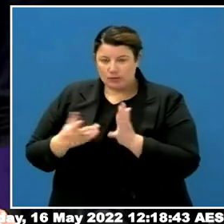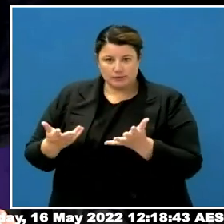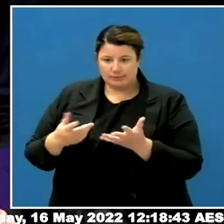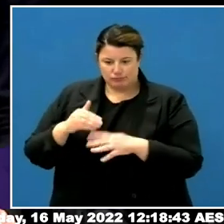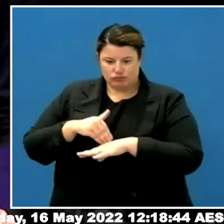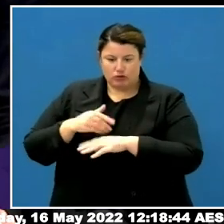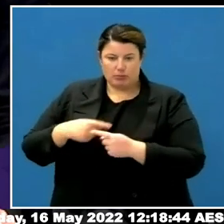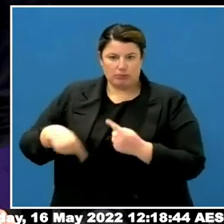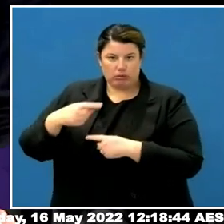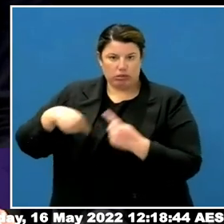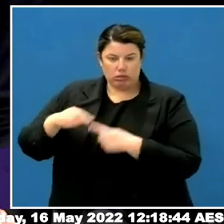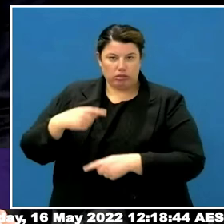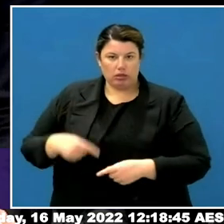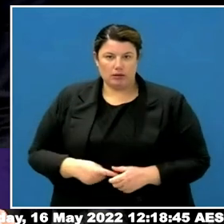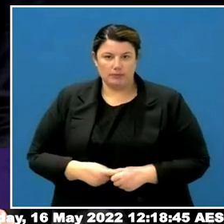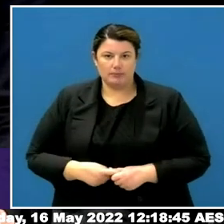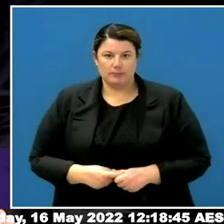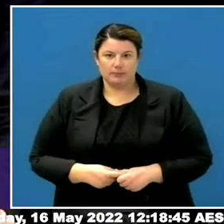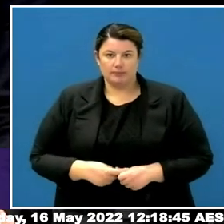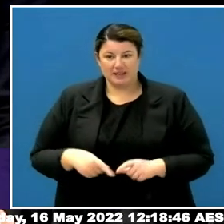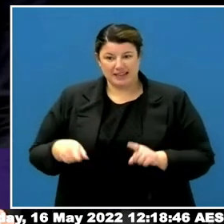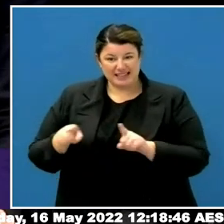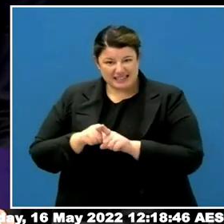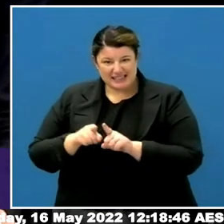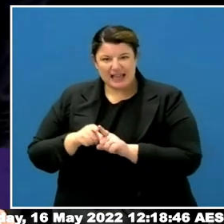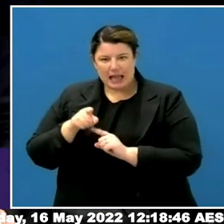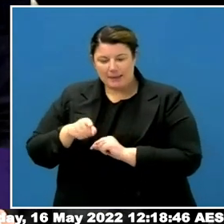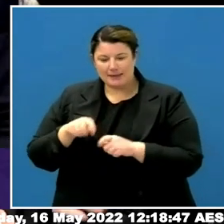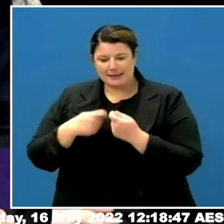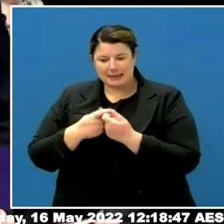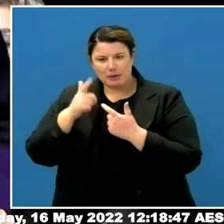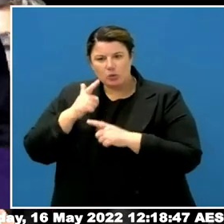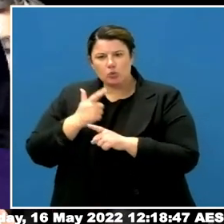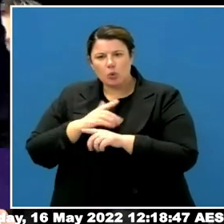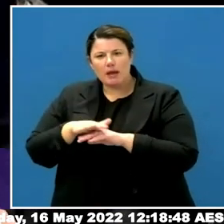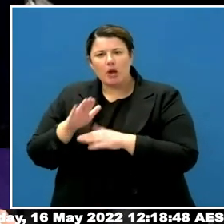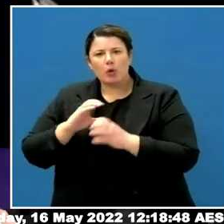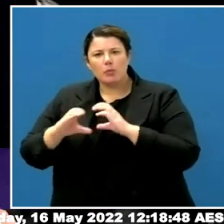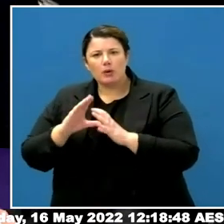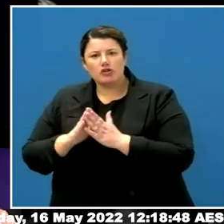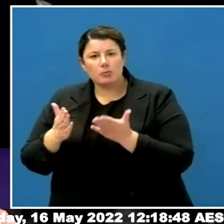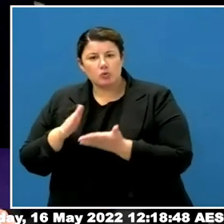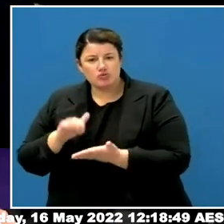insisted putting in place the - Yes. MR FOGARTY: Alright. Then the next paragraph: